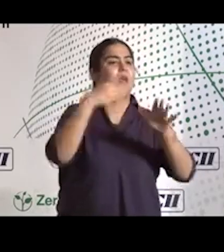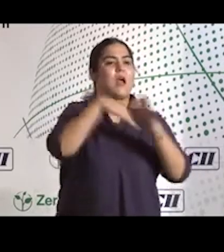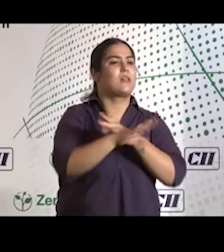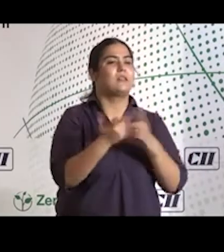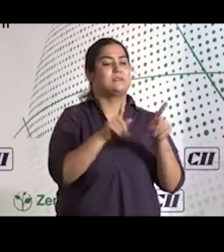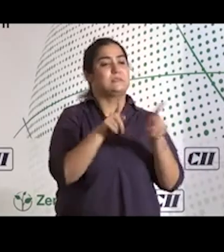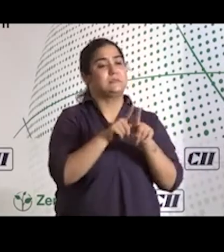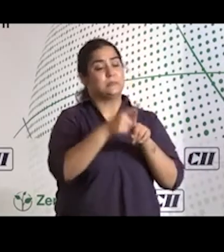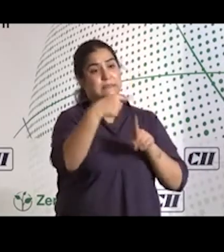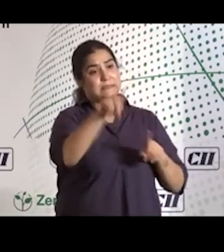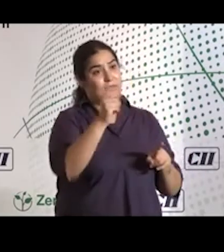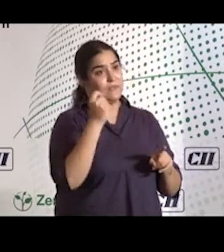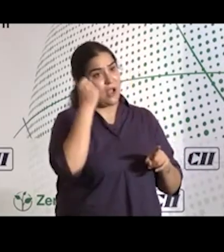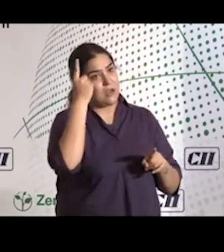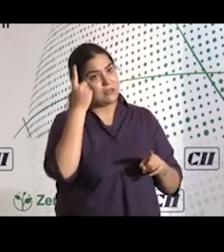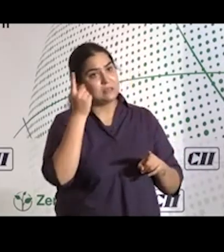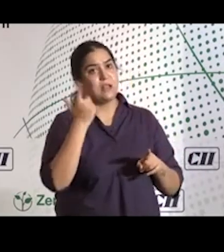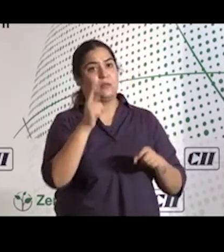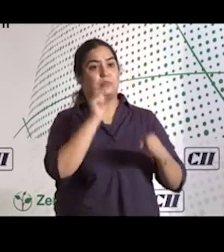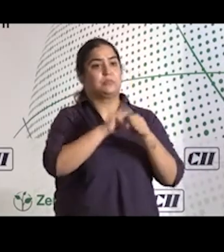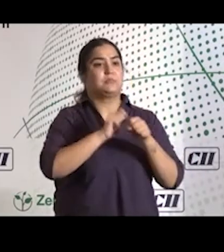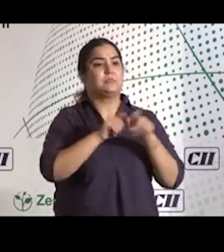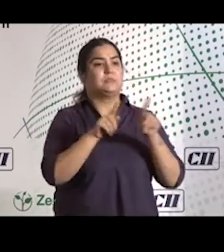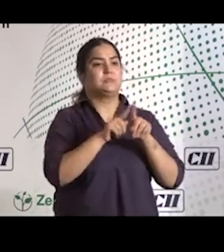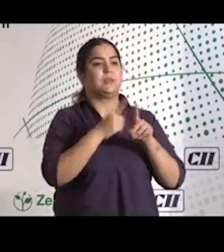for sort of unfair feedback